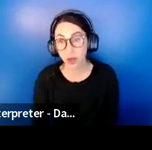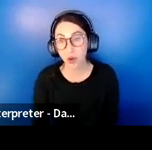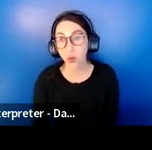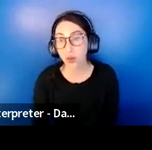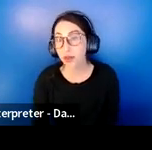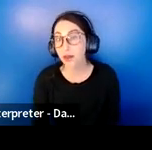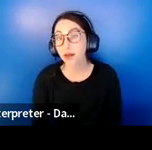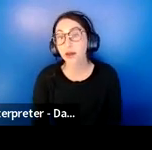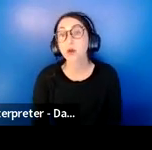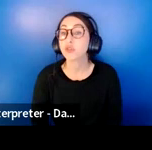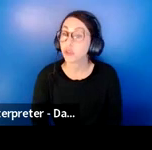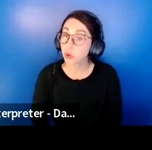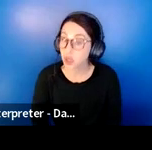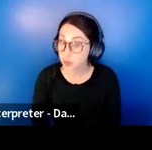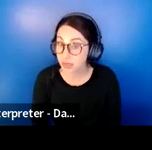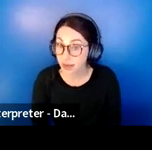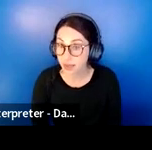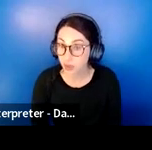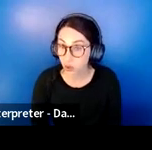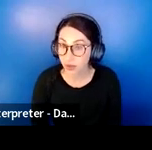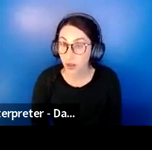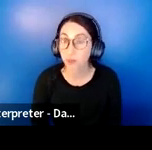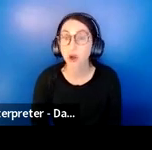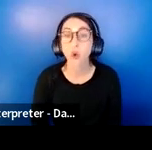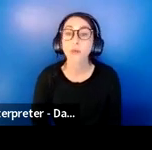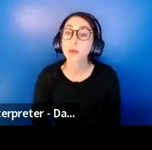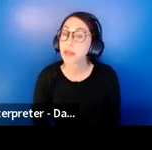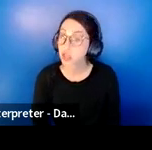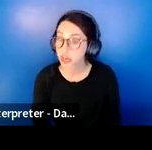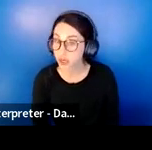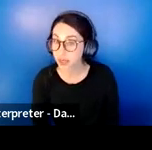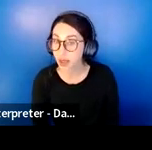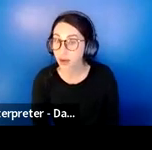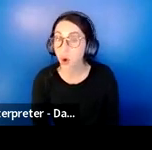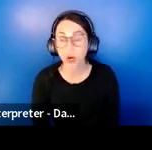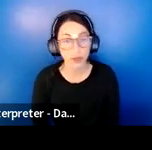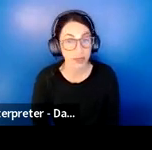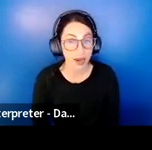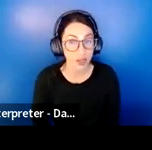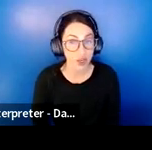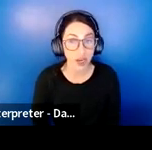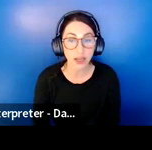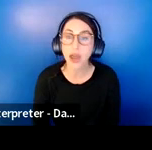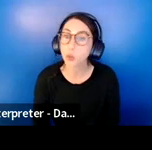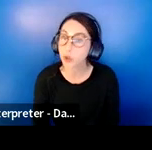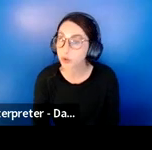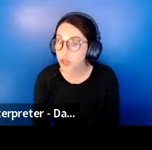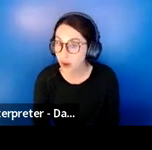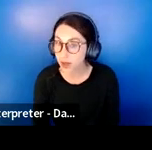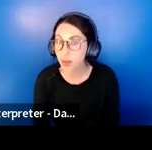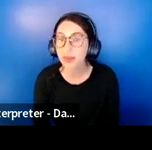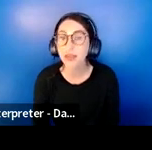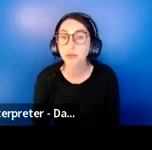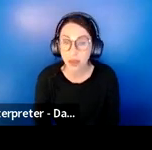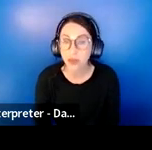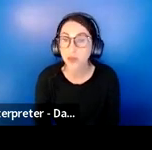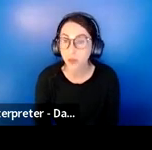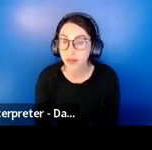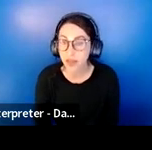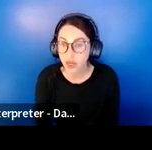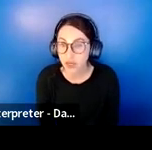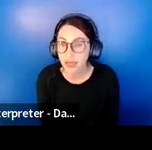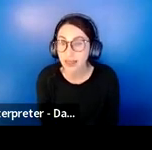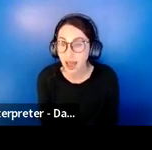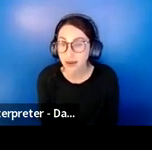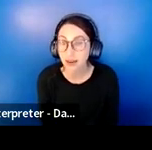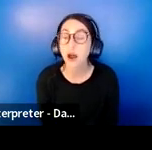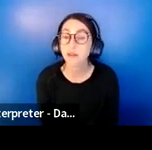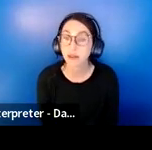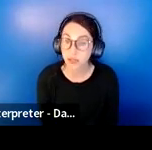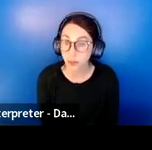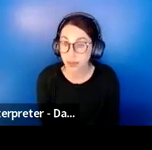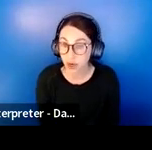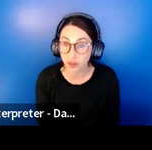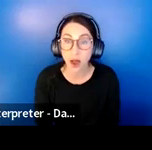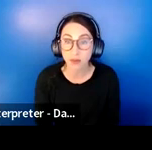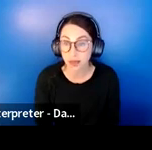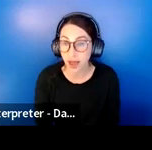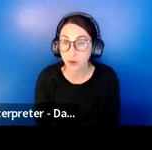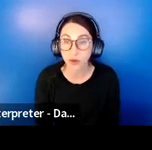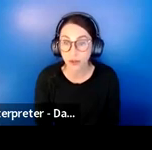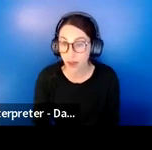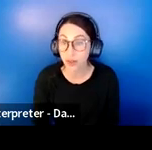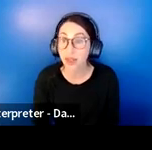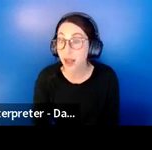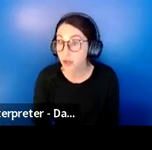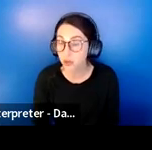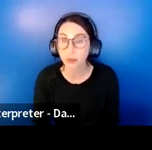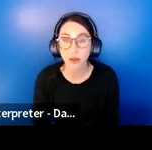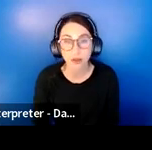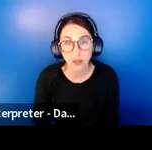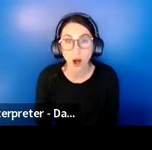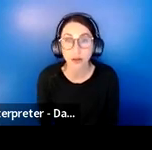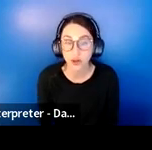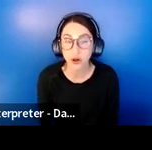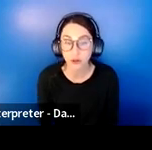ASL Interpreter - Danielle: We do catch mistakes in the curriculum, or maybe they change, a sign, or a sign has changed, and we reach out to them, and they make those modifications at the end of every semester. They update that in real time. And they can do that because it's all digital.